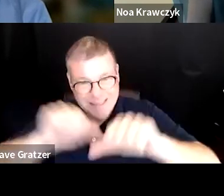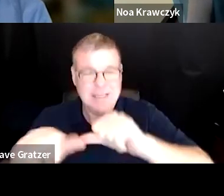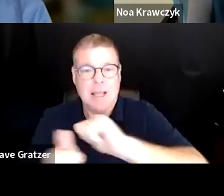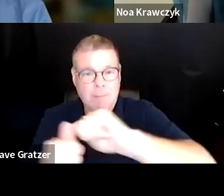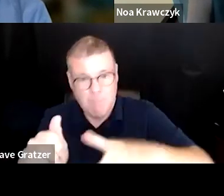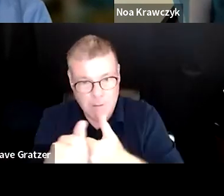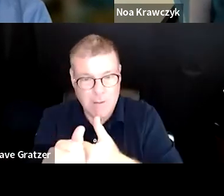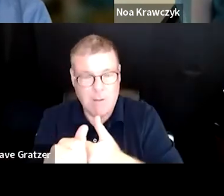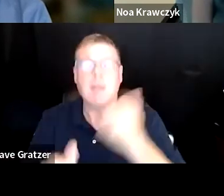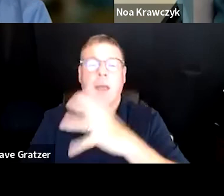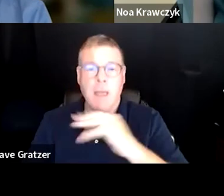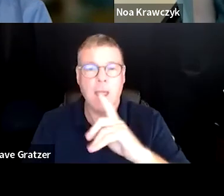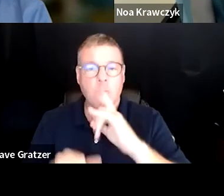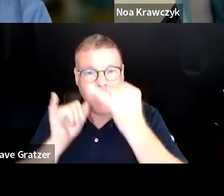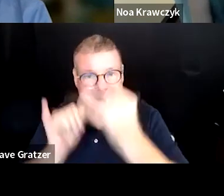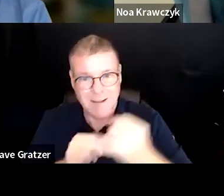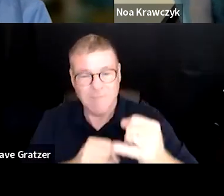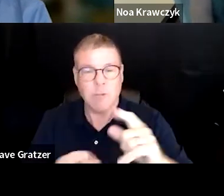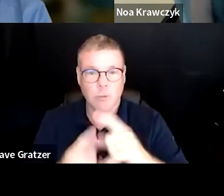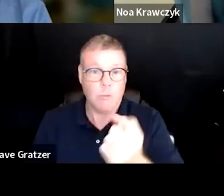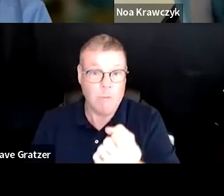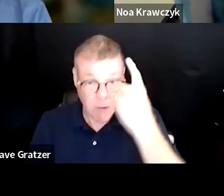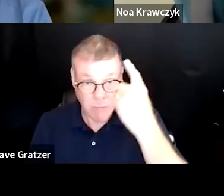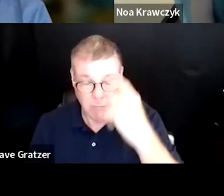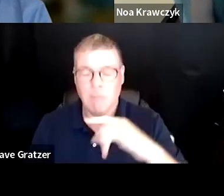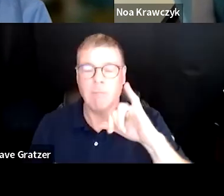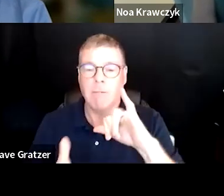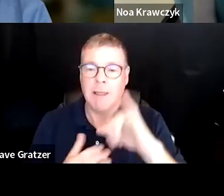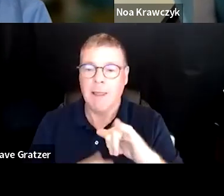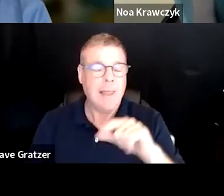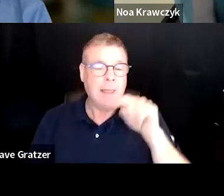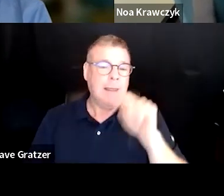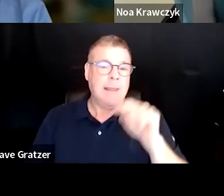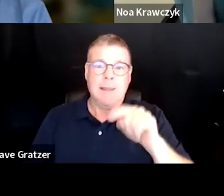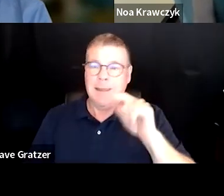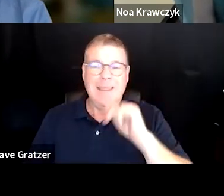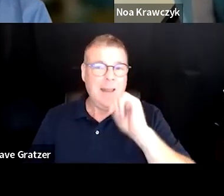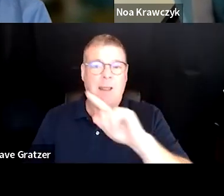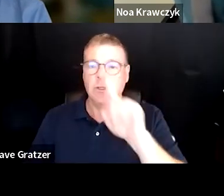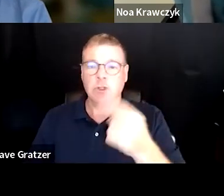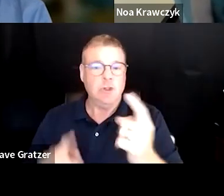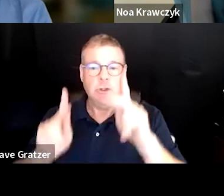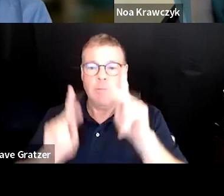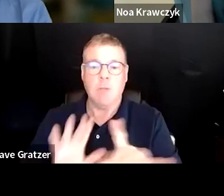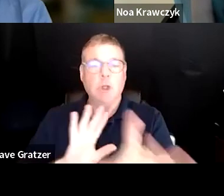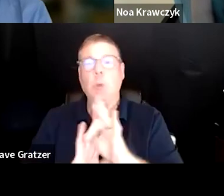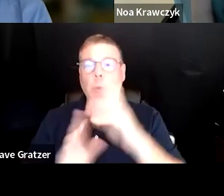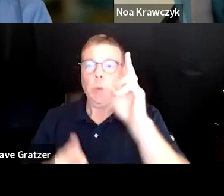And to really get individuals to understand that this isn't just somebody who's choosing to use drugs to choose to use drugs.